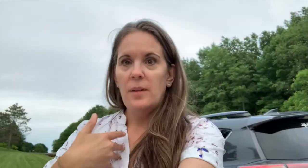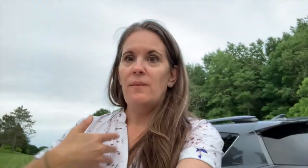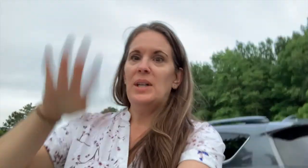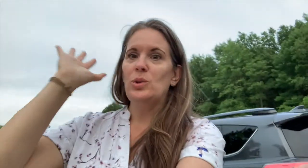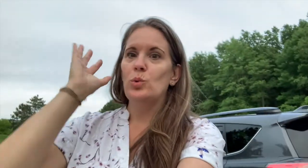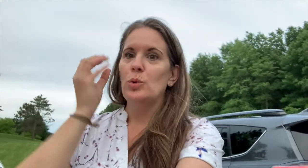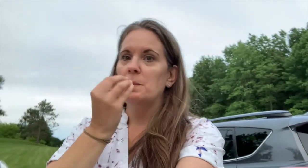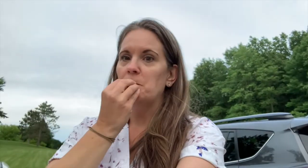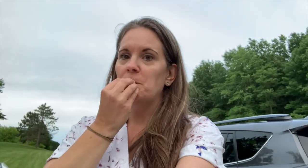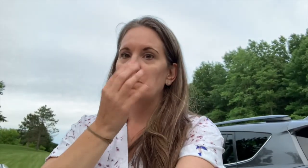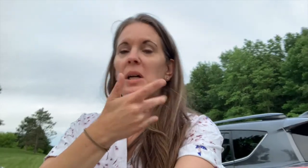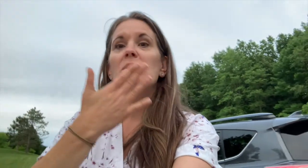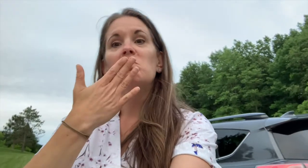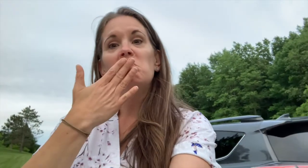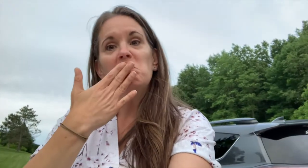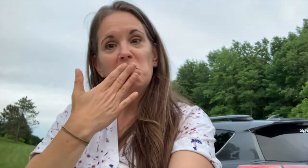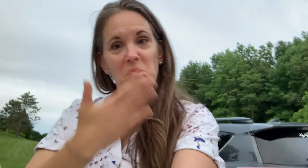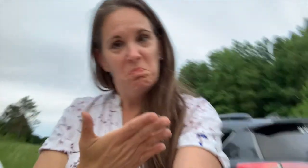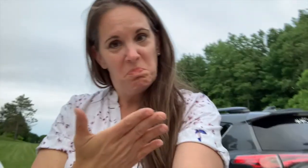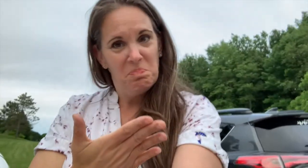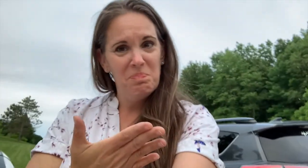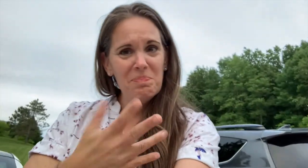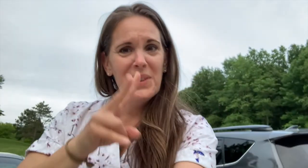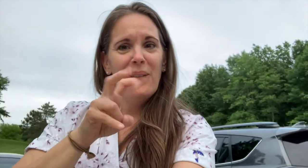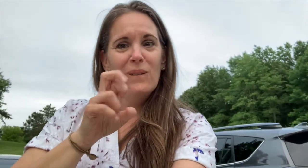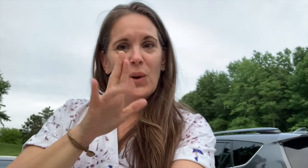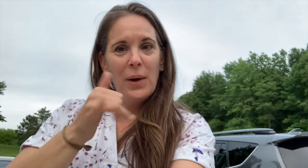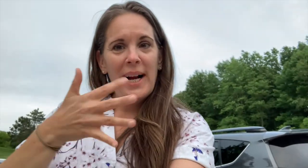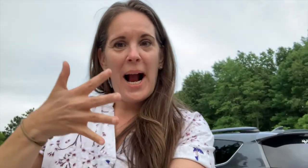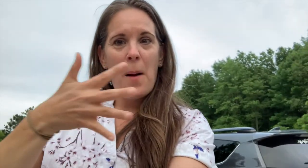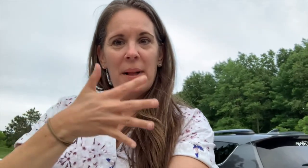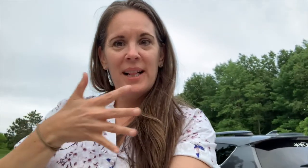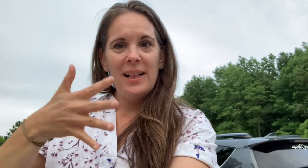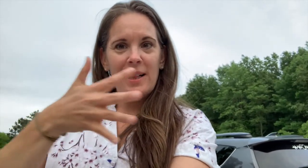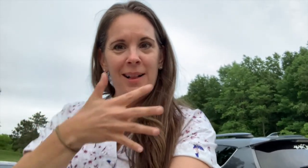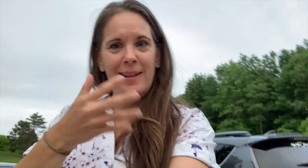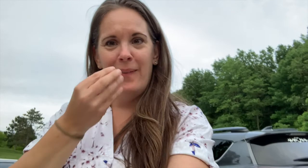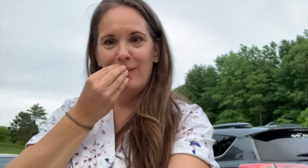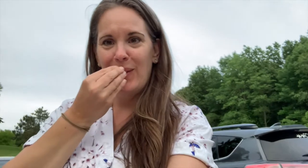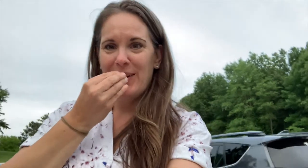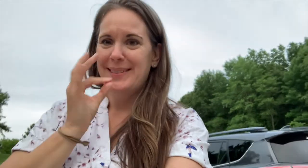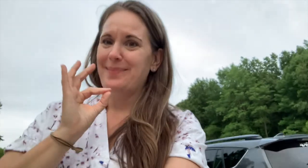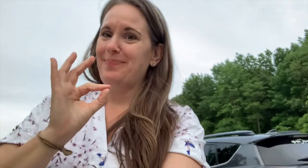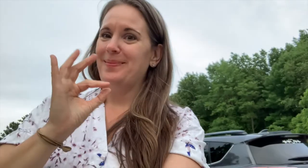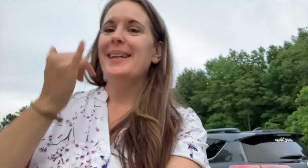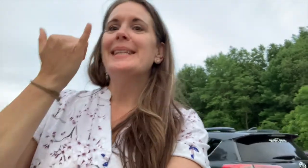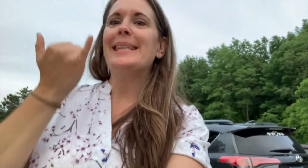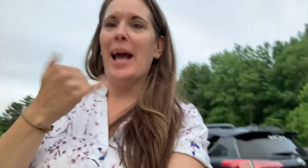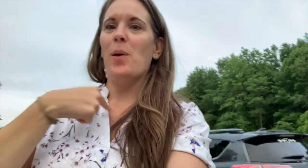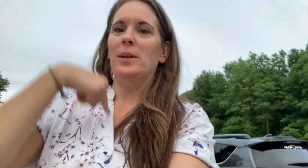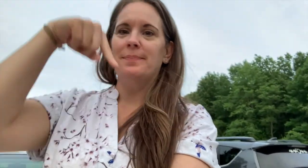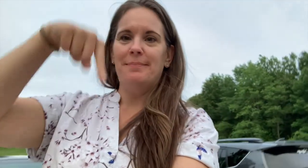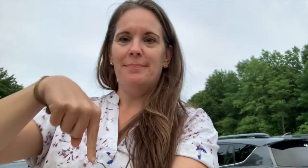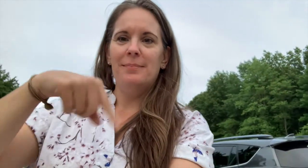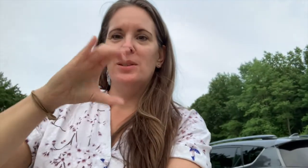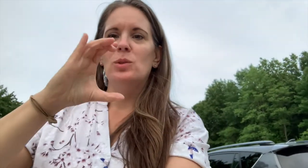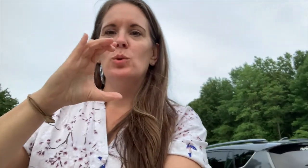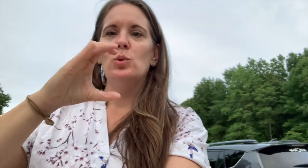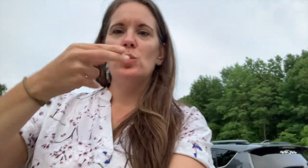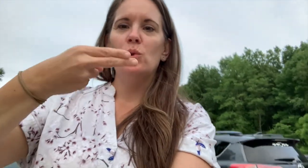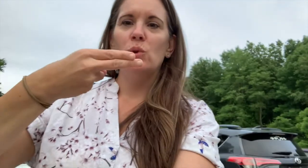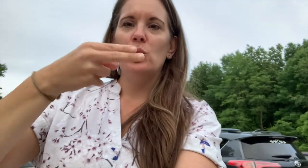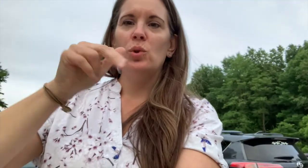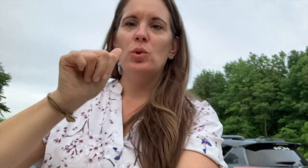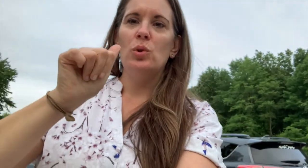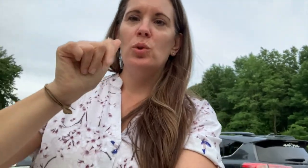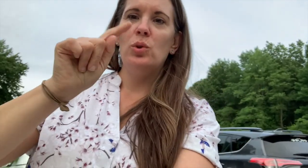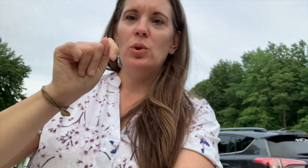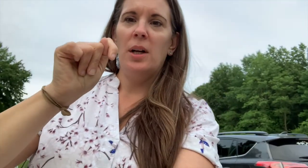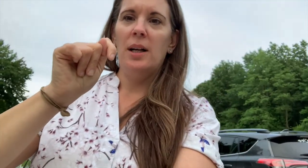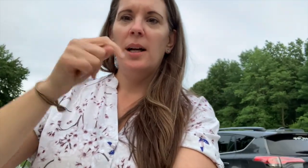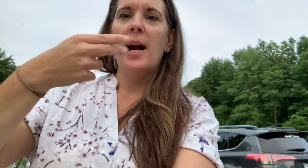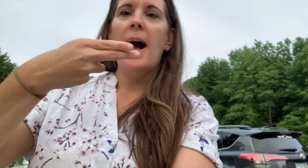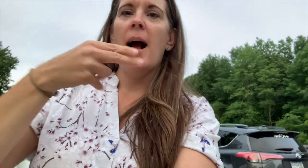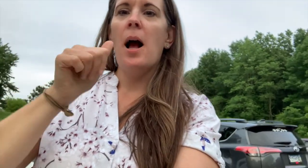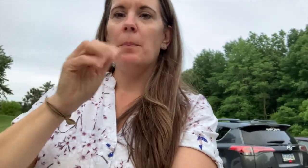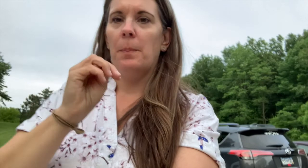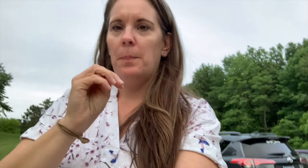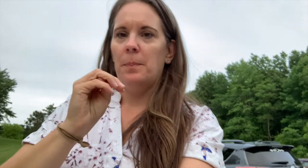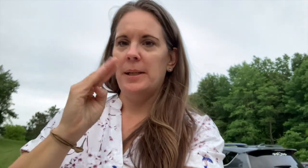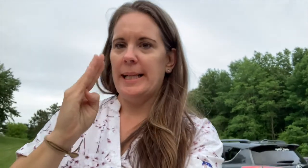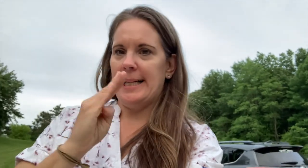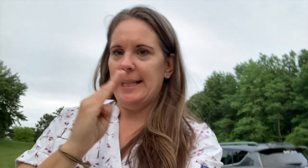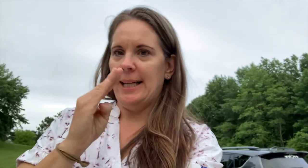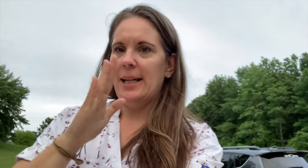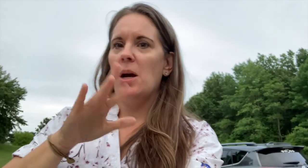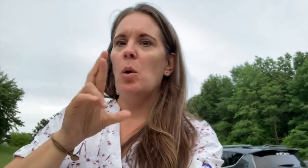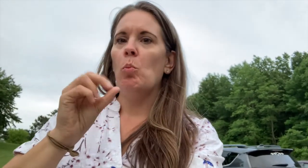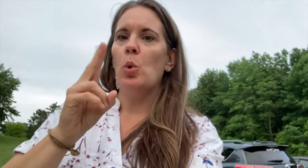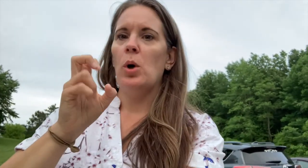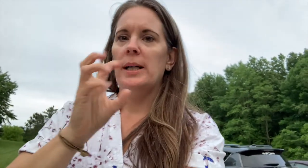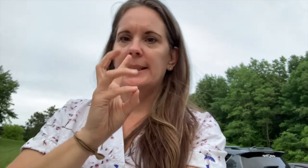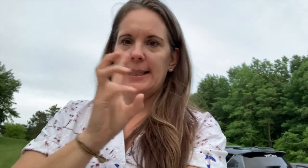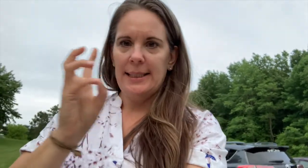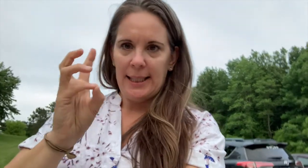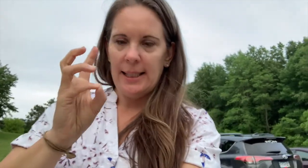We just finished our dinner... it was good..... very America food. Now we are here in Chatham,